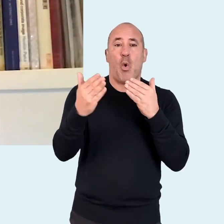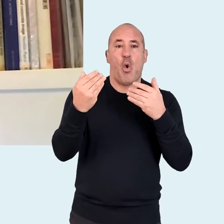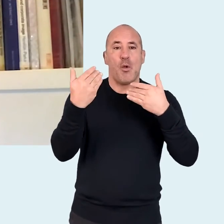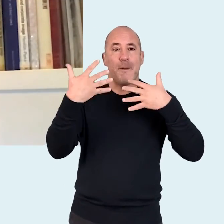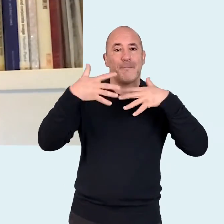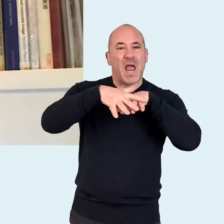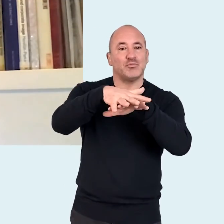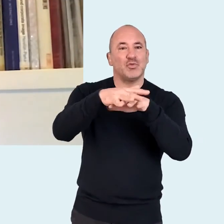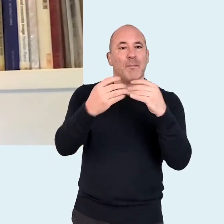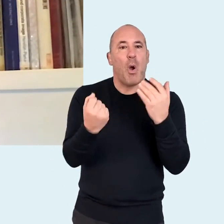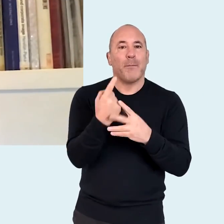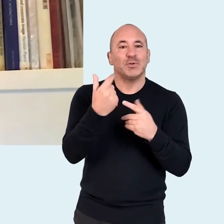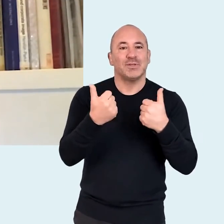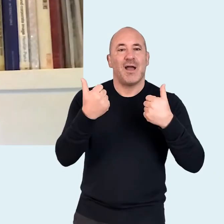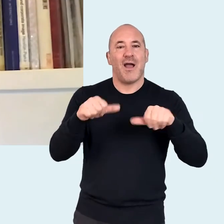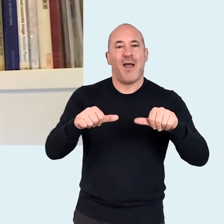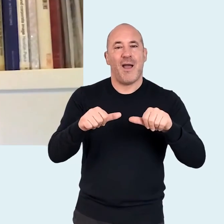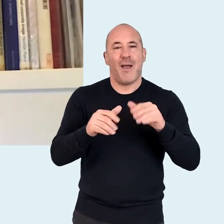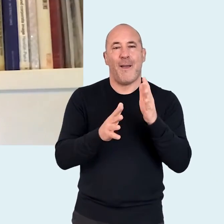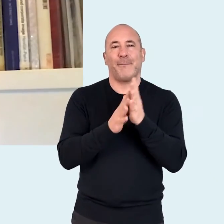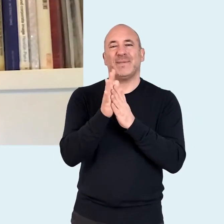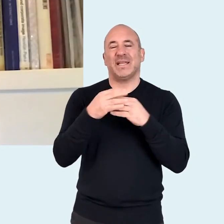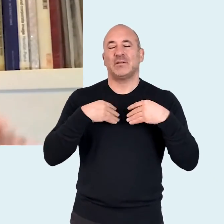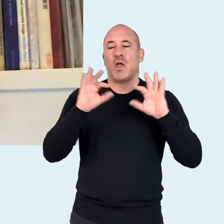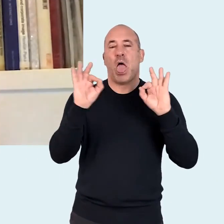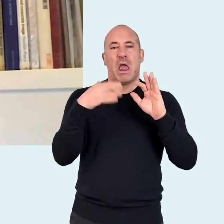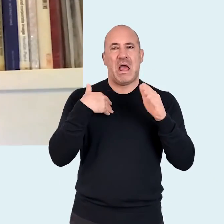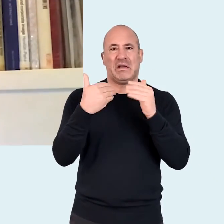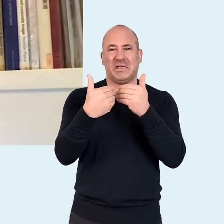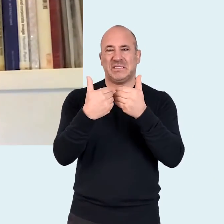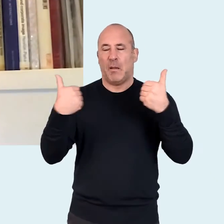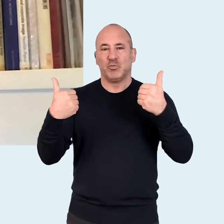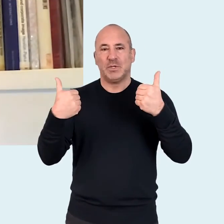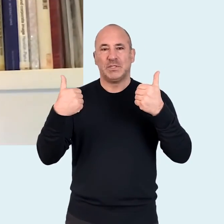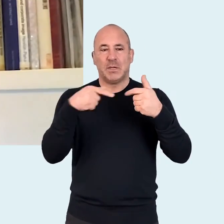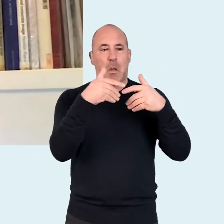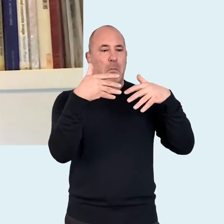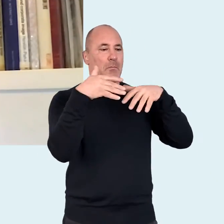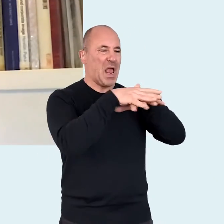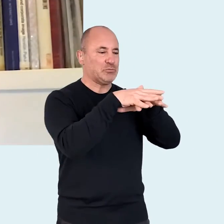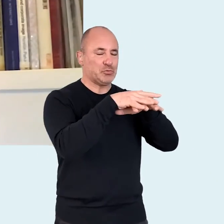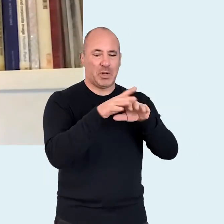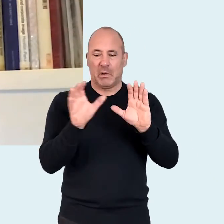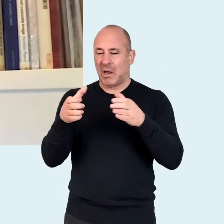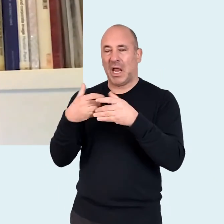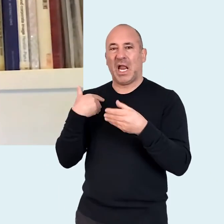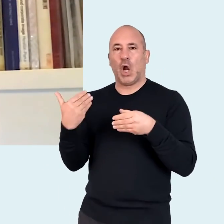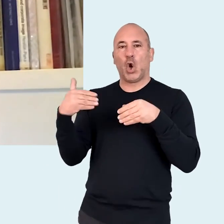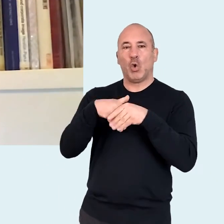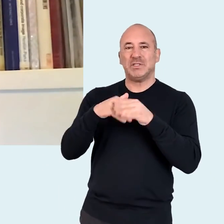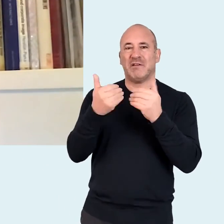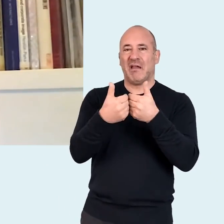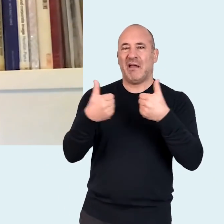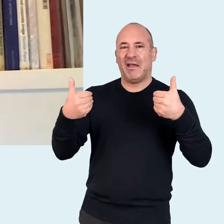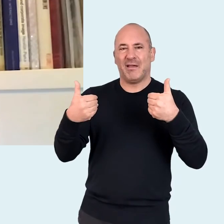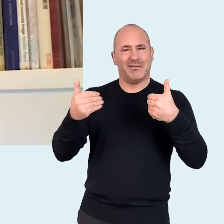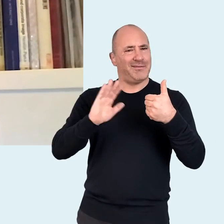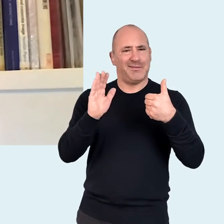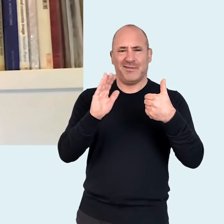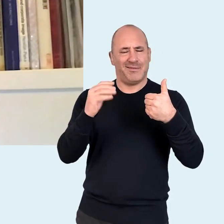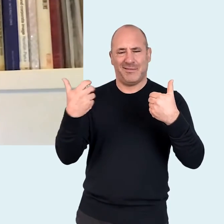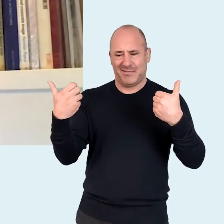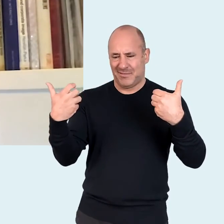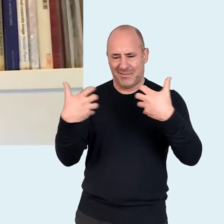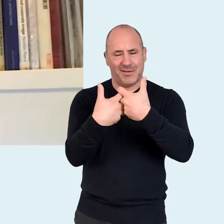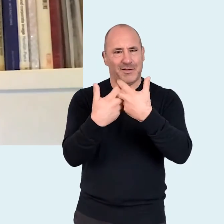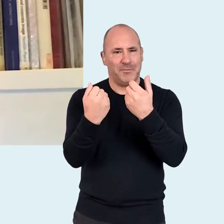dance in the sector, to the wider public, and to be a part in trying to create more